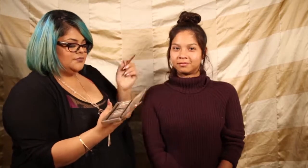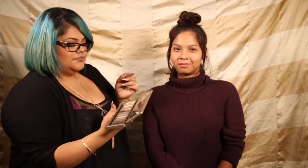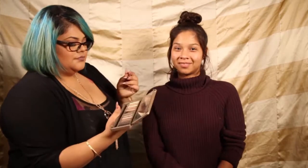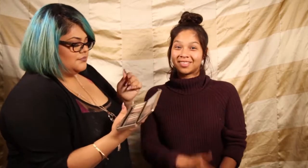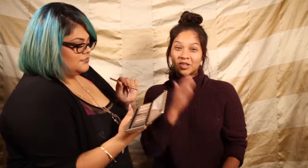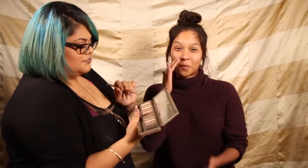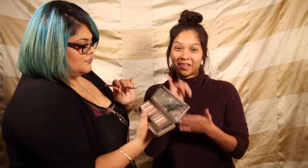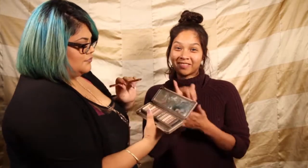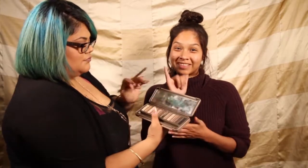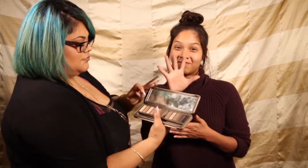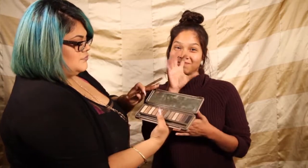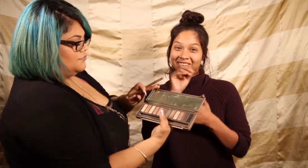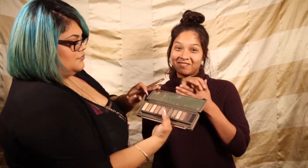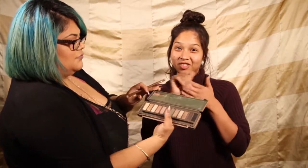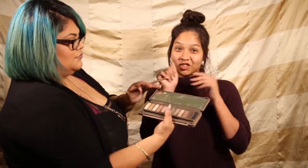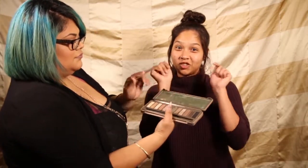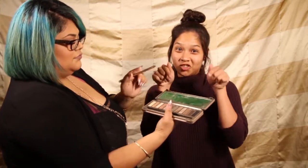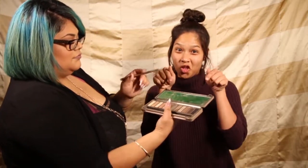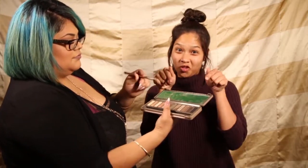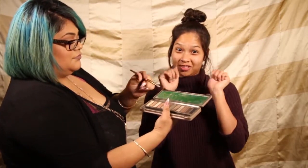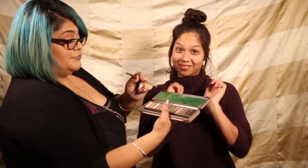Did you know that its $50 for this product??